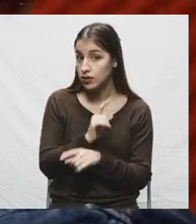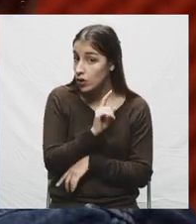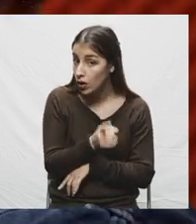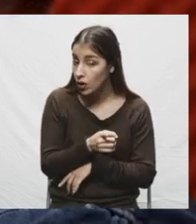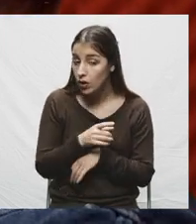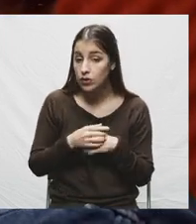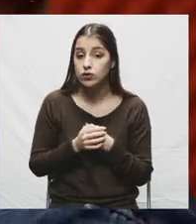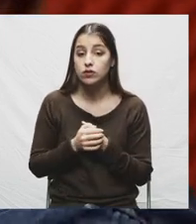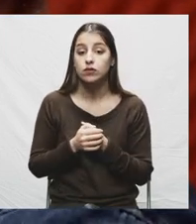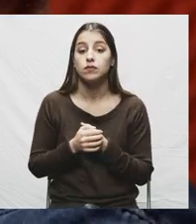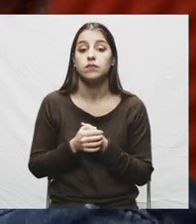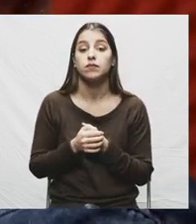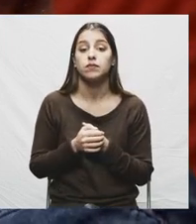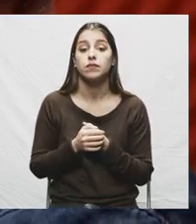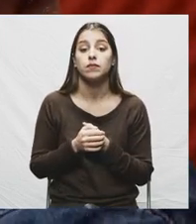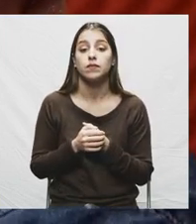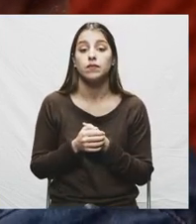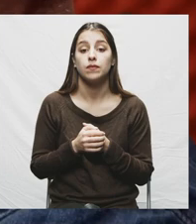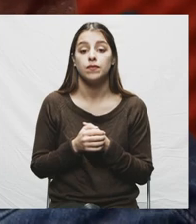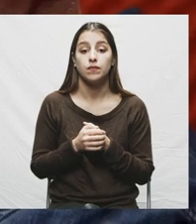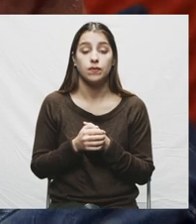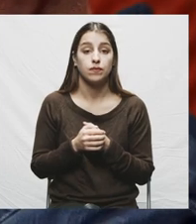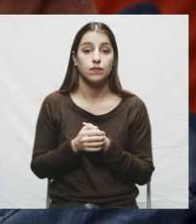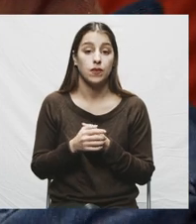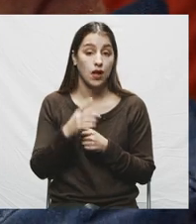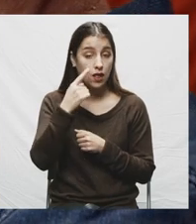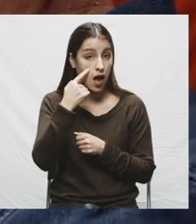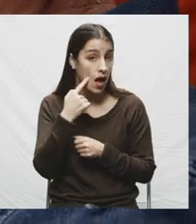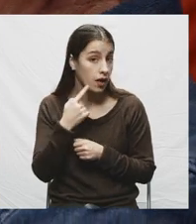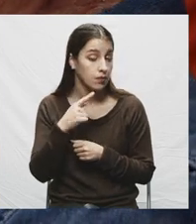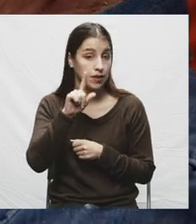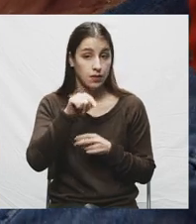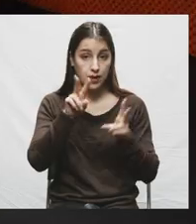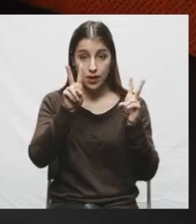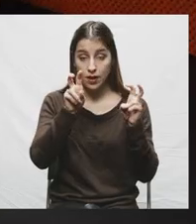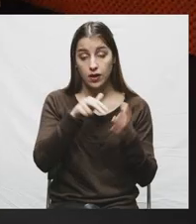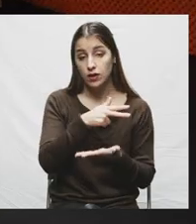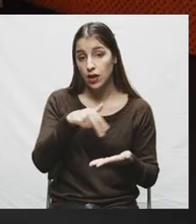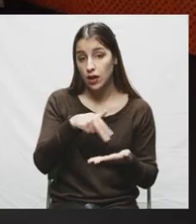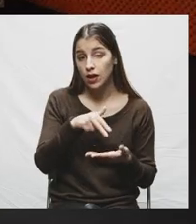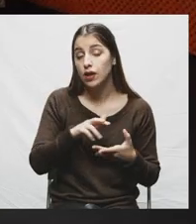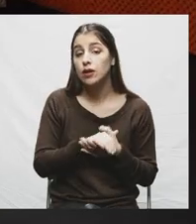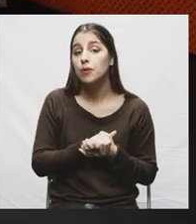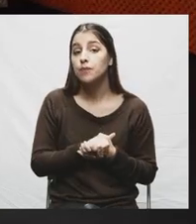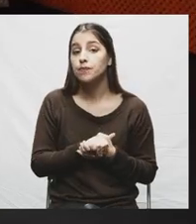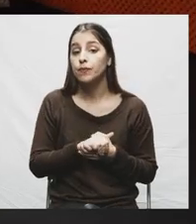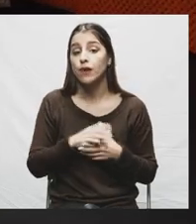the piece she did with Nina Hagen’s music, touched me profoundly, “A Lágrima”. So we went